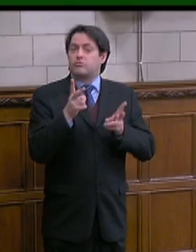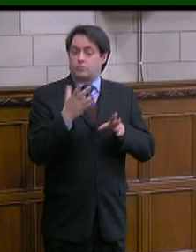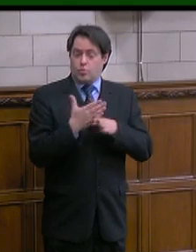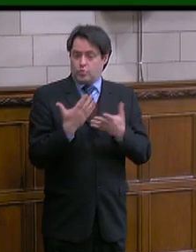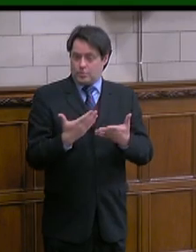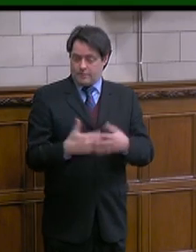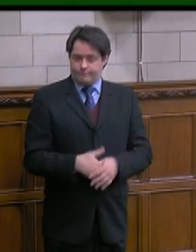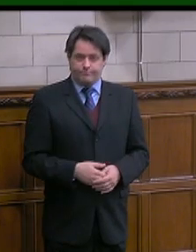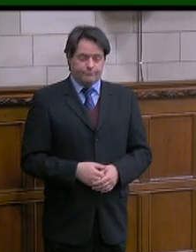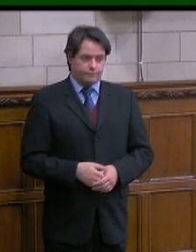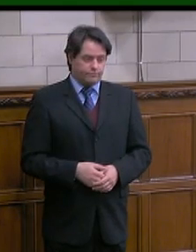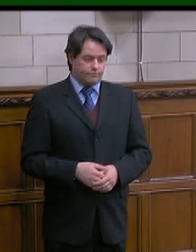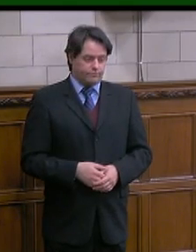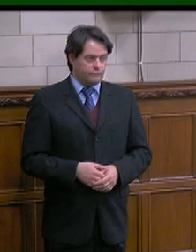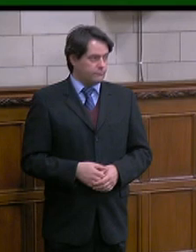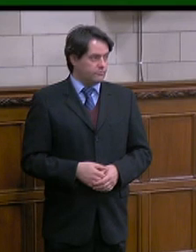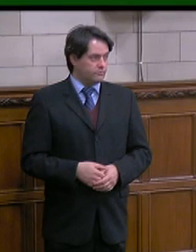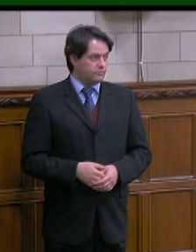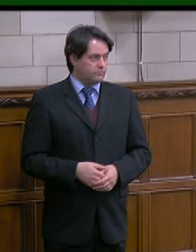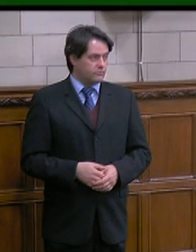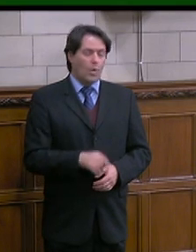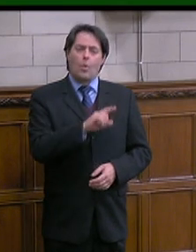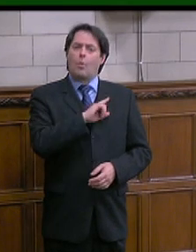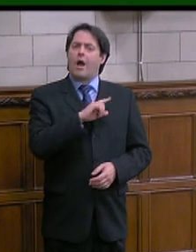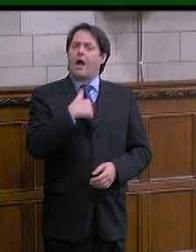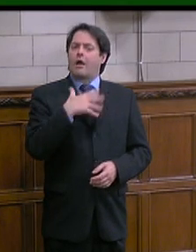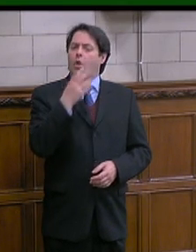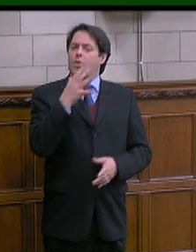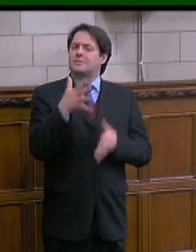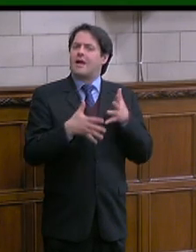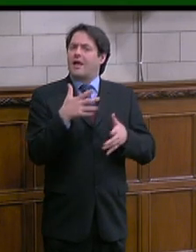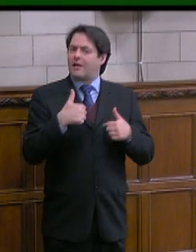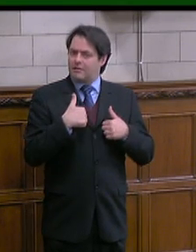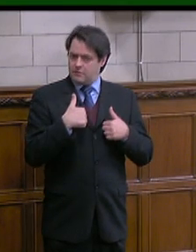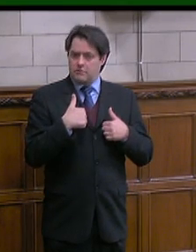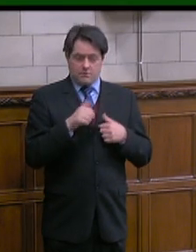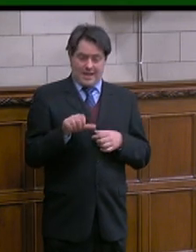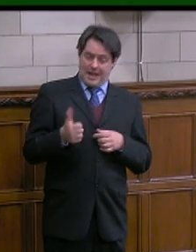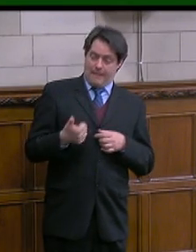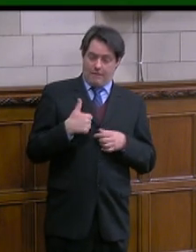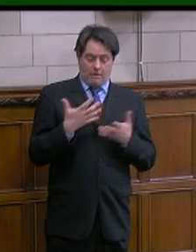I began learning sign language because my neighbours were profoundly deaf.